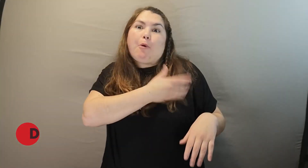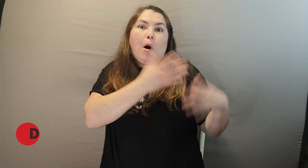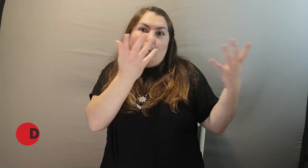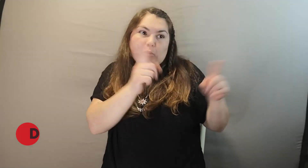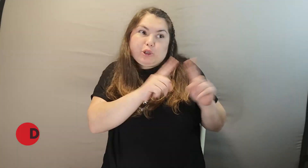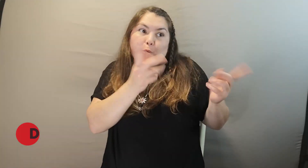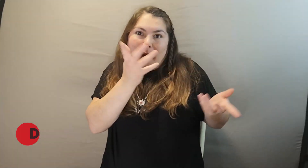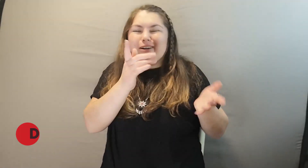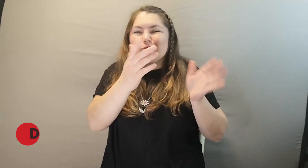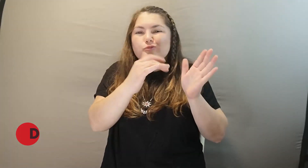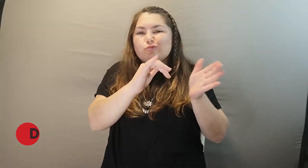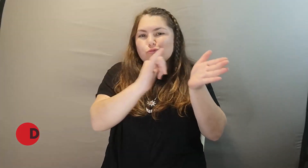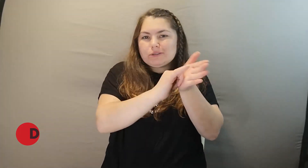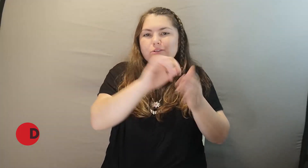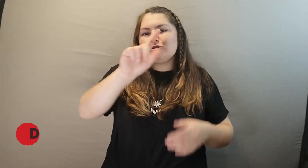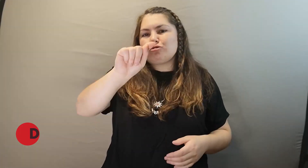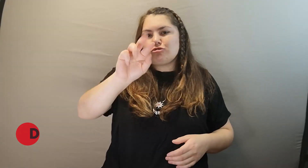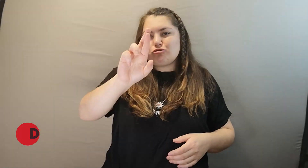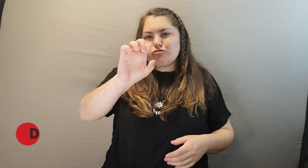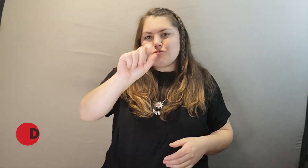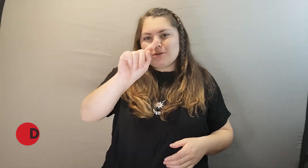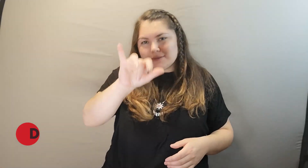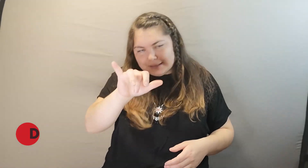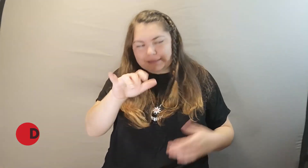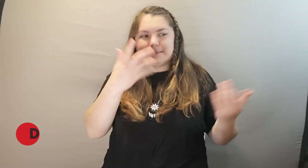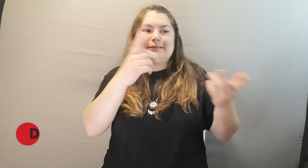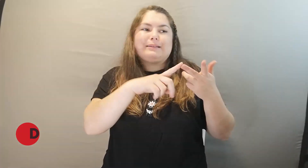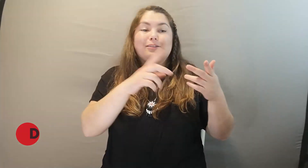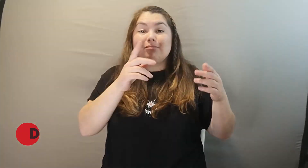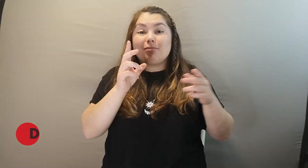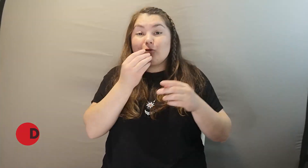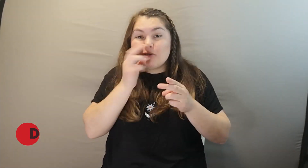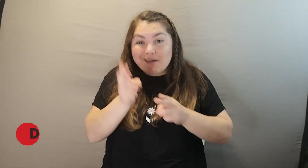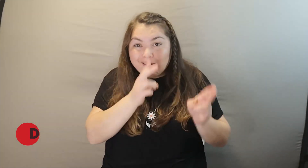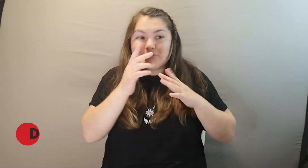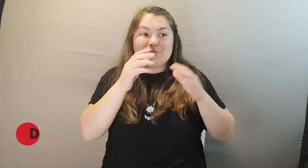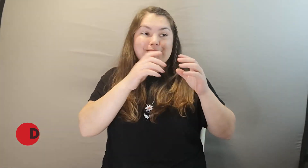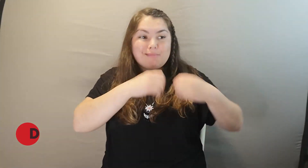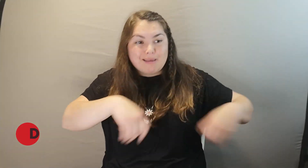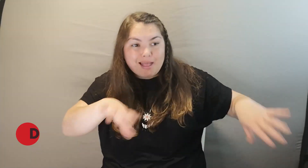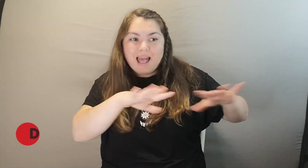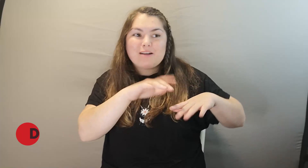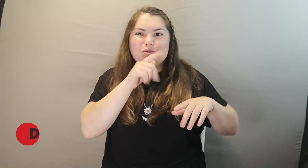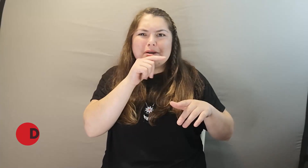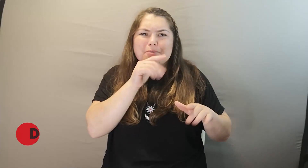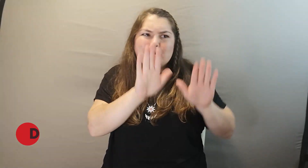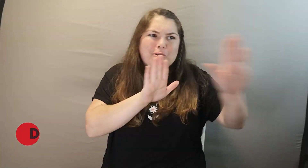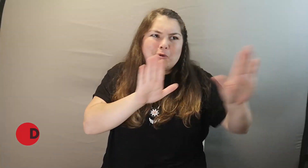Ours has to do with treaties, food preparedness, gatherings,